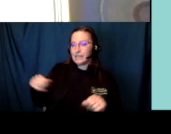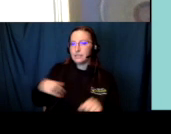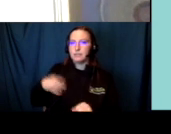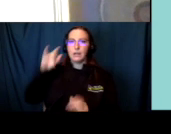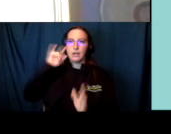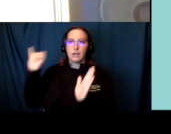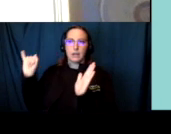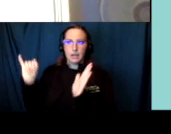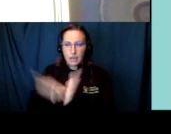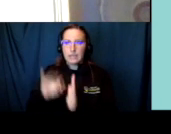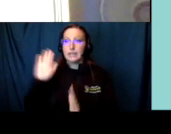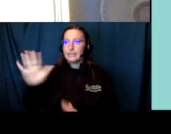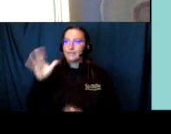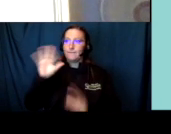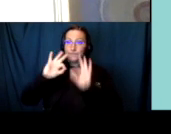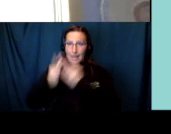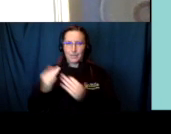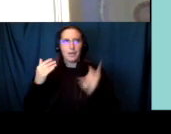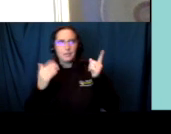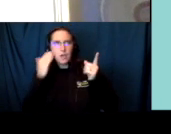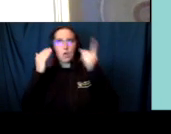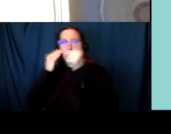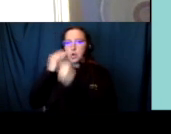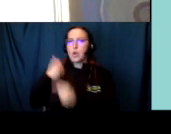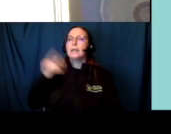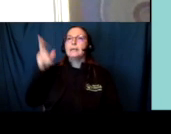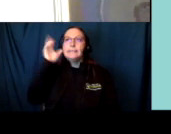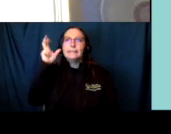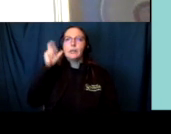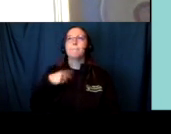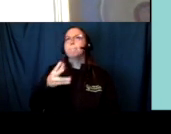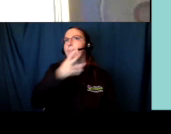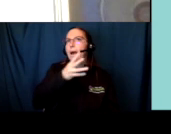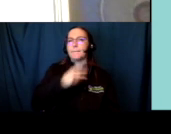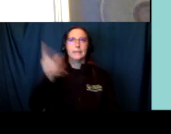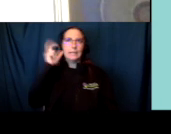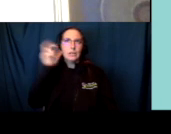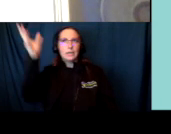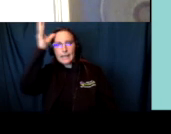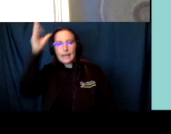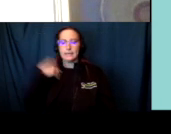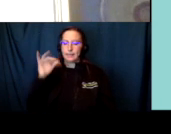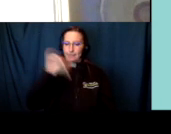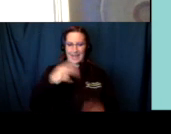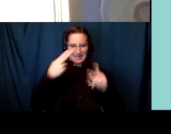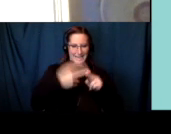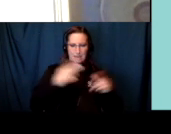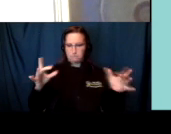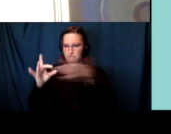his family members right? He's able to hear the family member name and associate with a person so we know he's already passed that